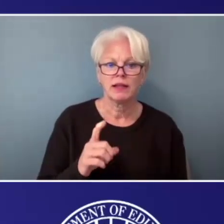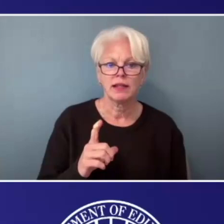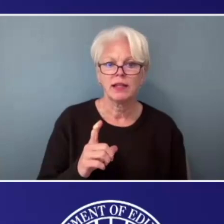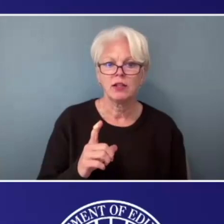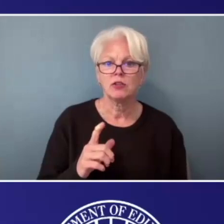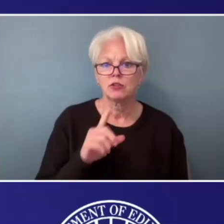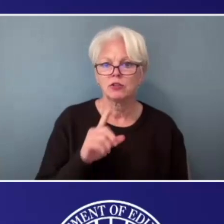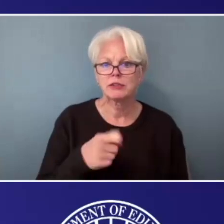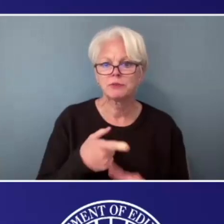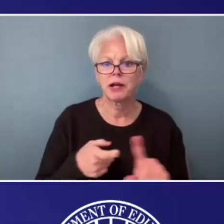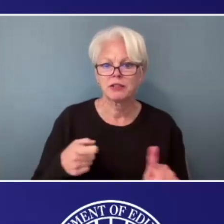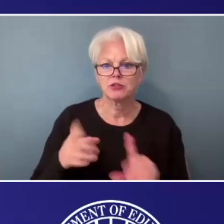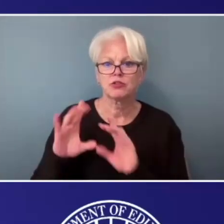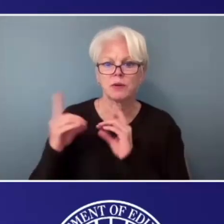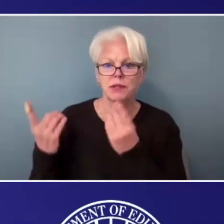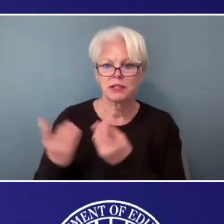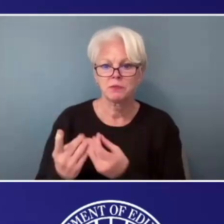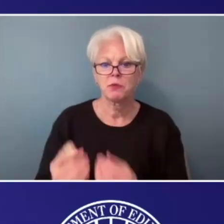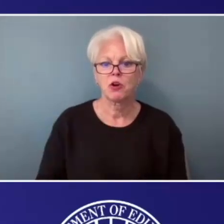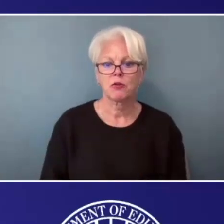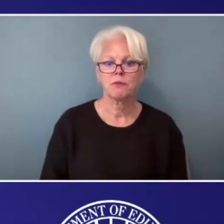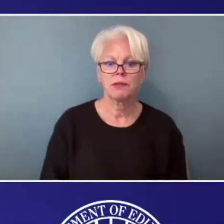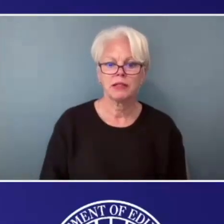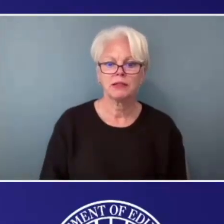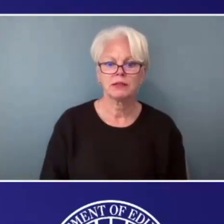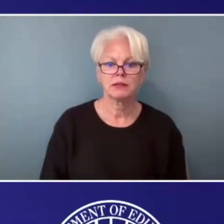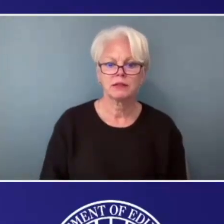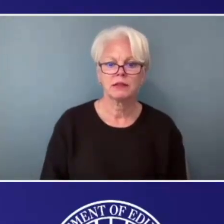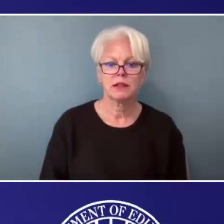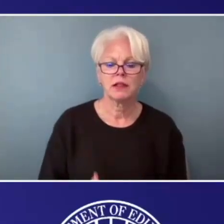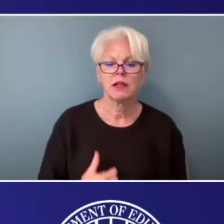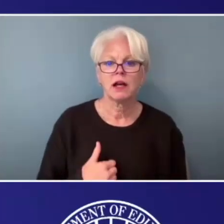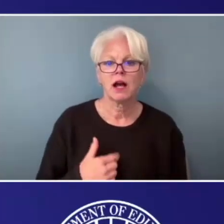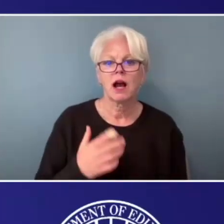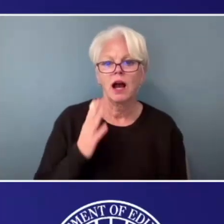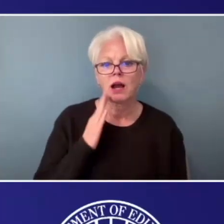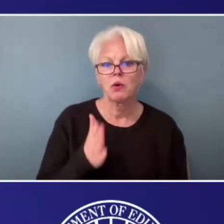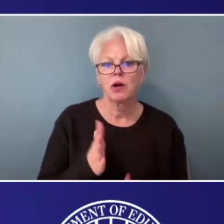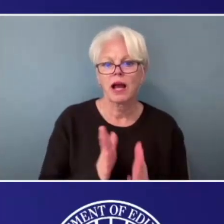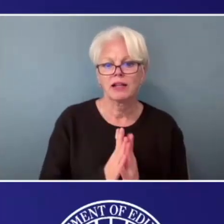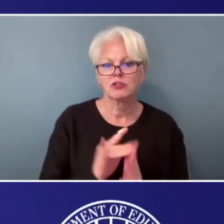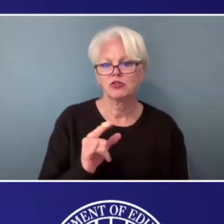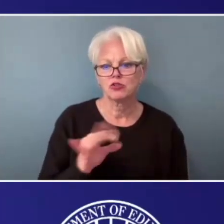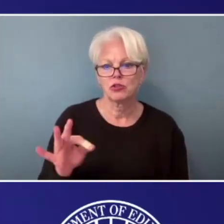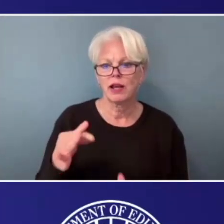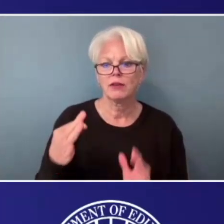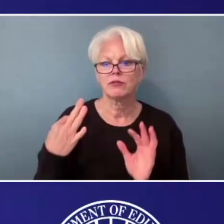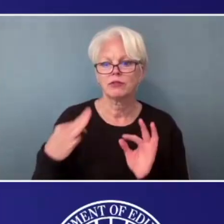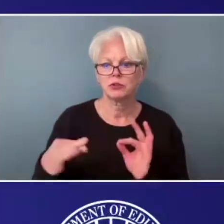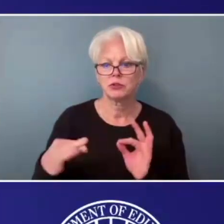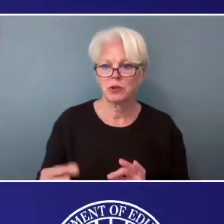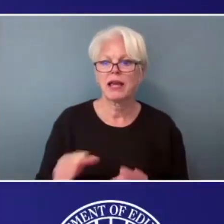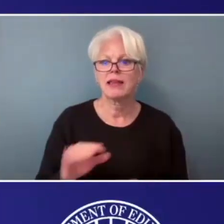I am going to have Jeff talk through that. And then Jake will talk through the other pieces of it.